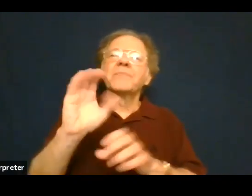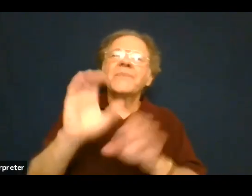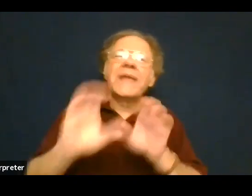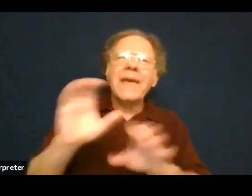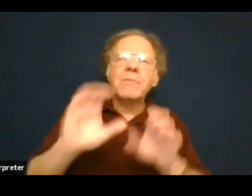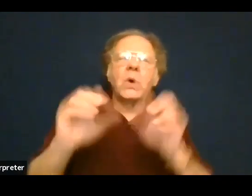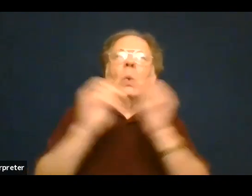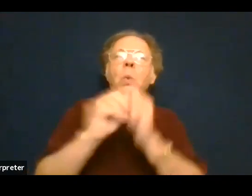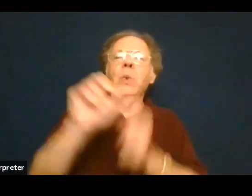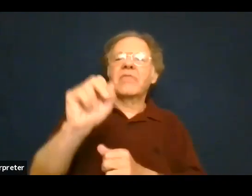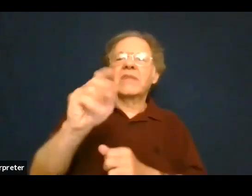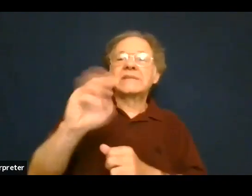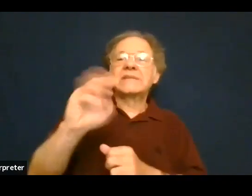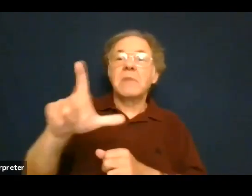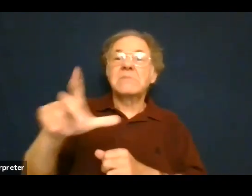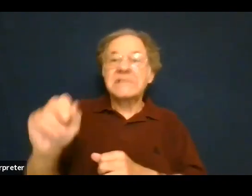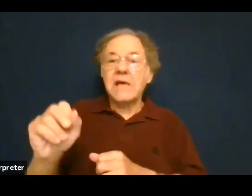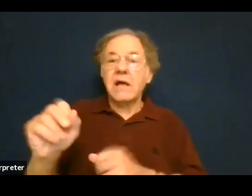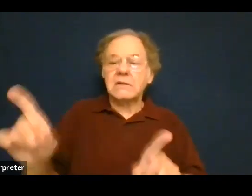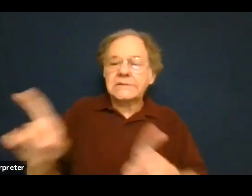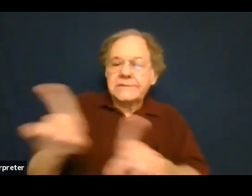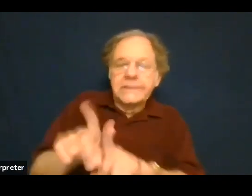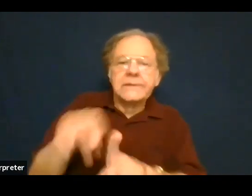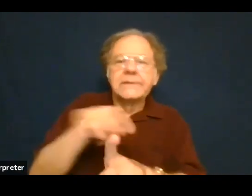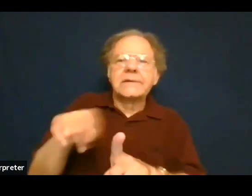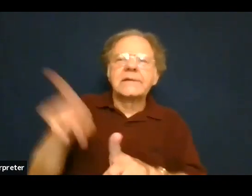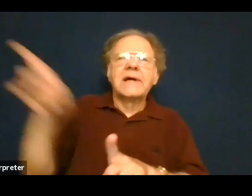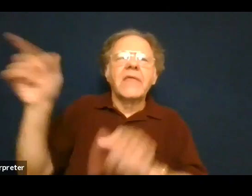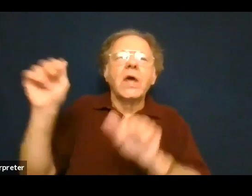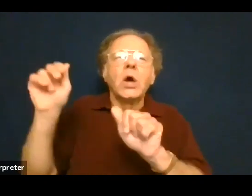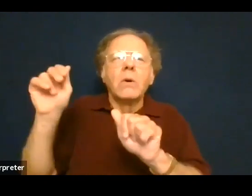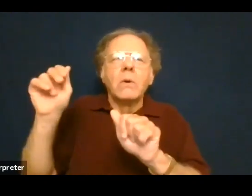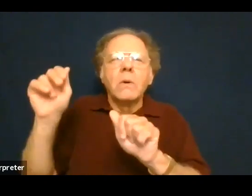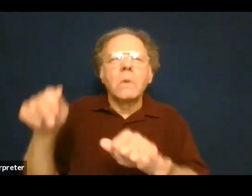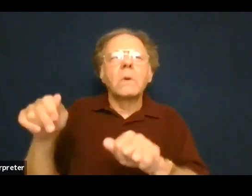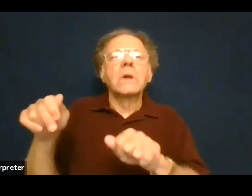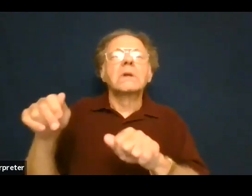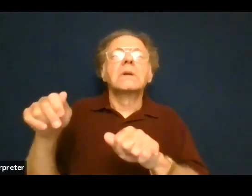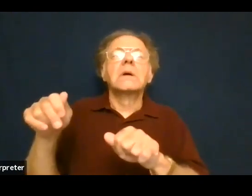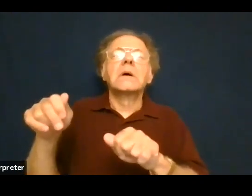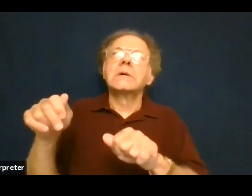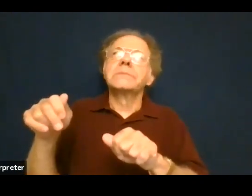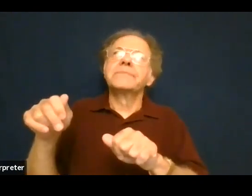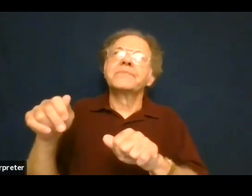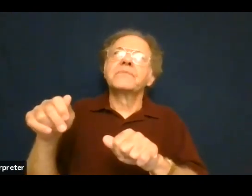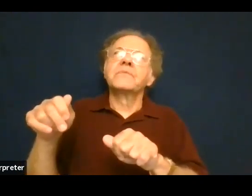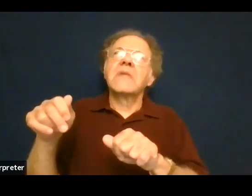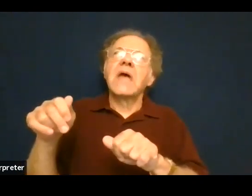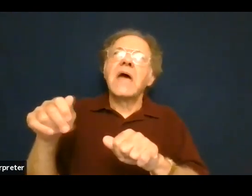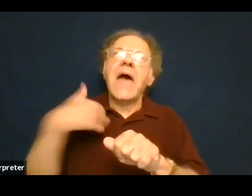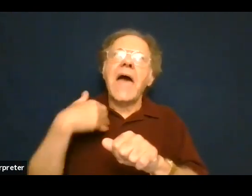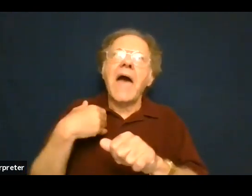they were able to, pretty much, cause supporting cells